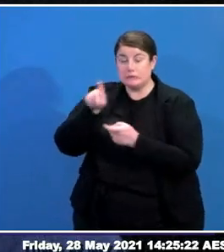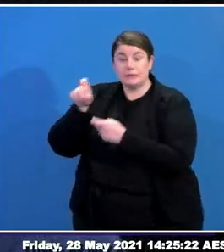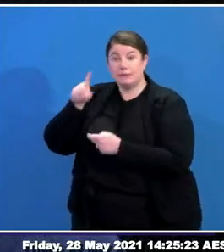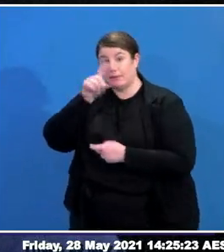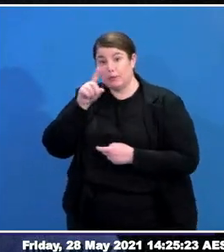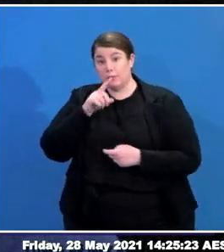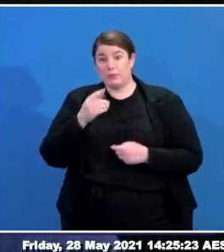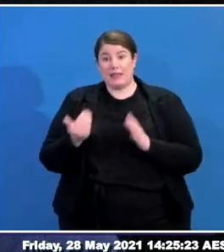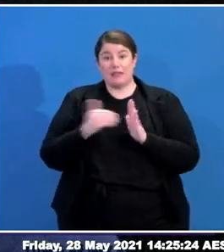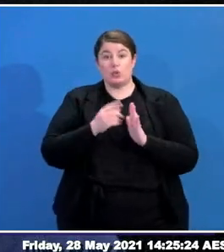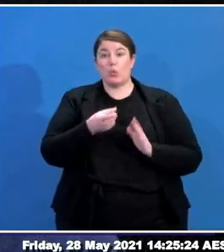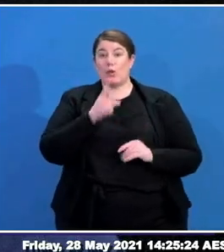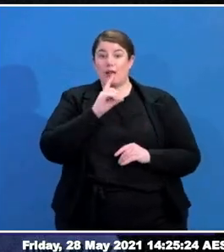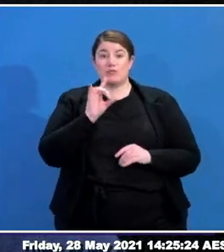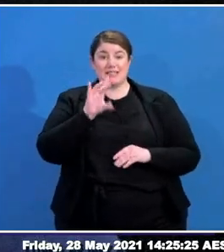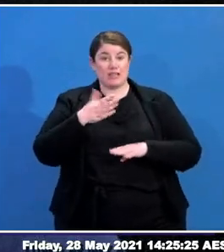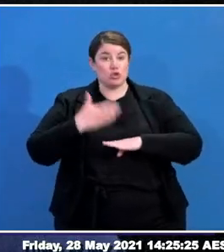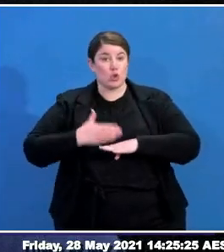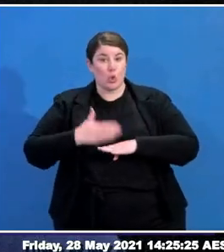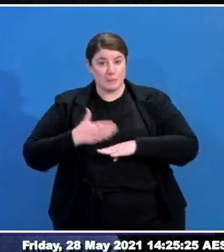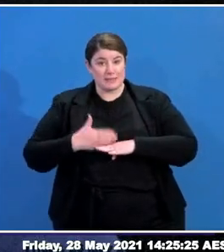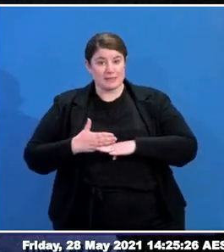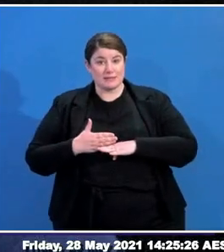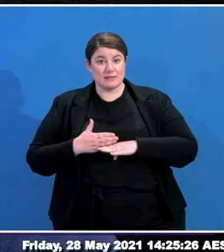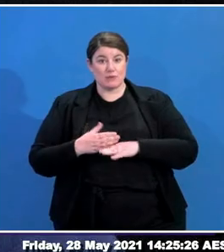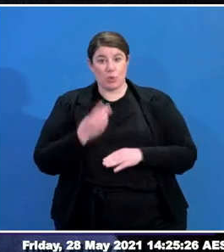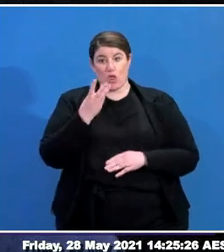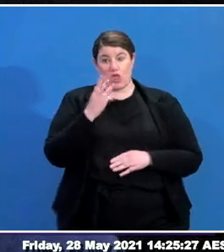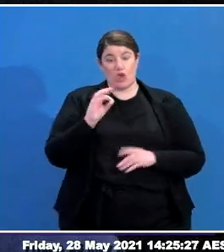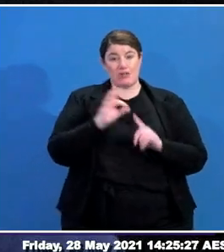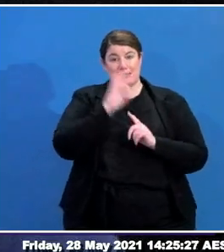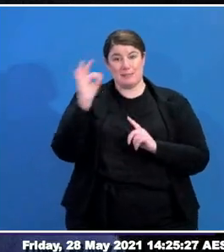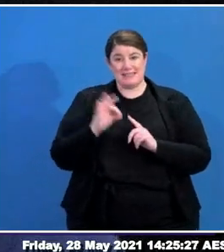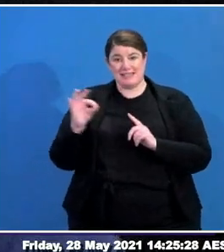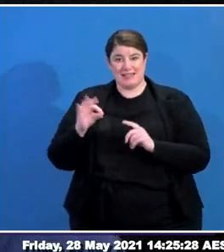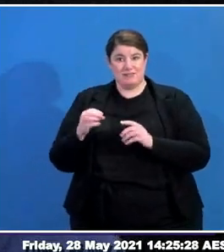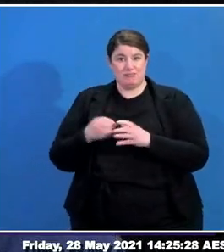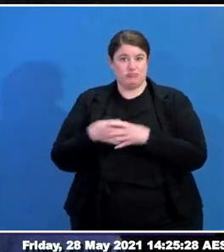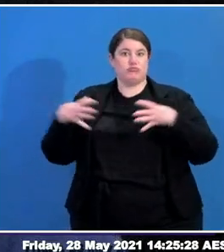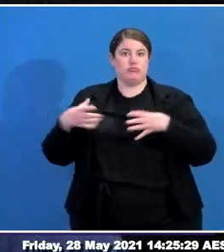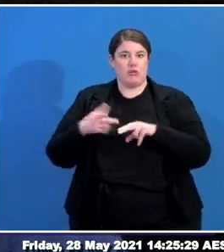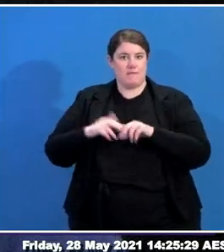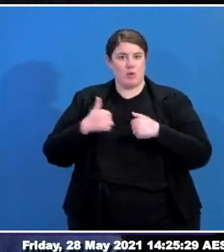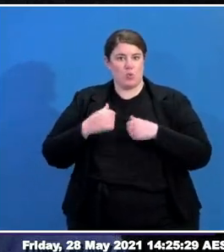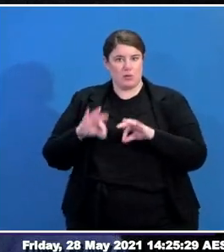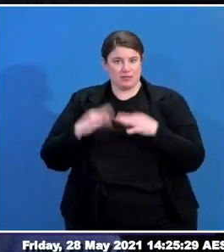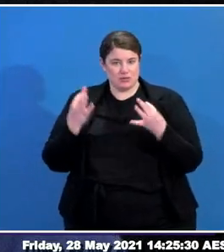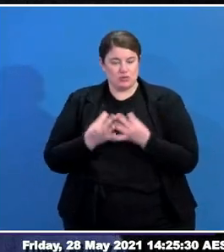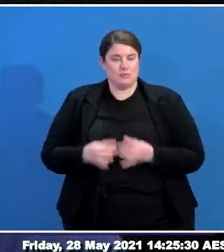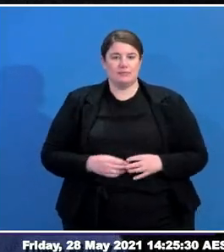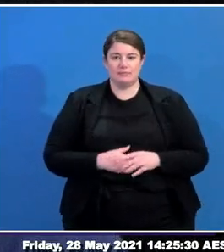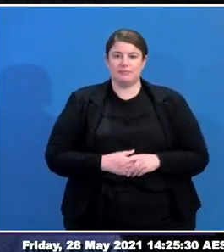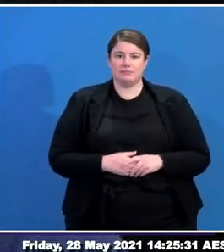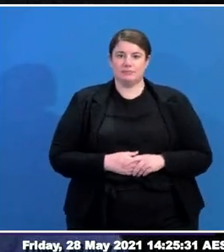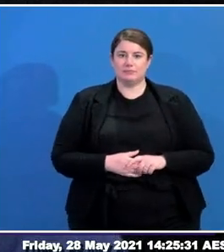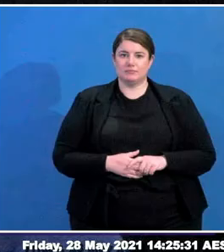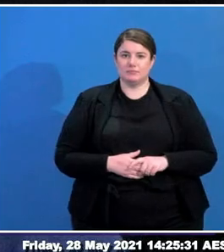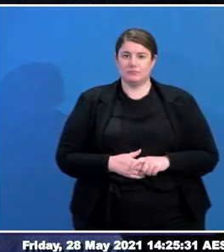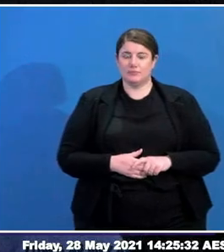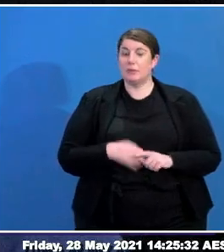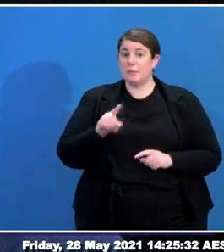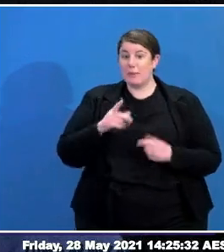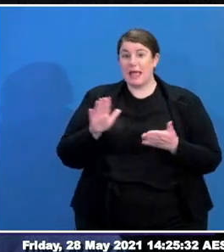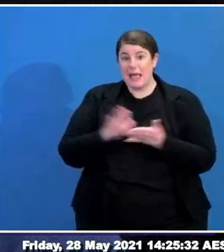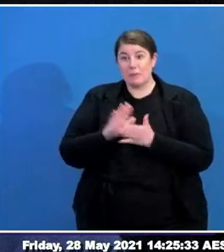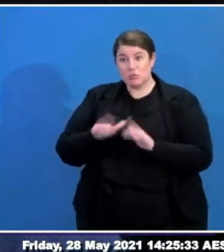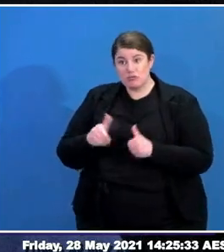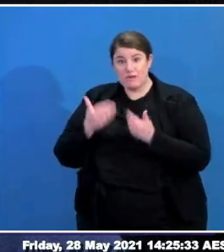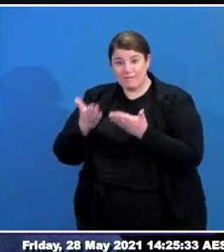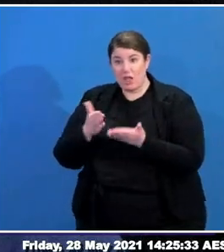by about 110 positions, which is about a happy to provide the accurate answer